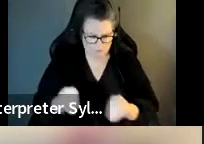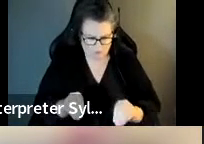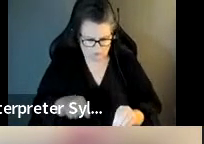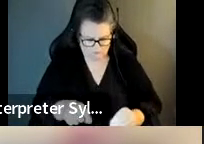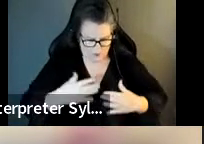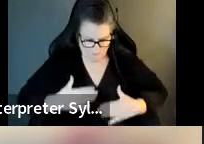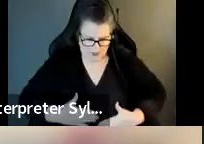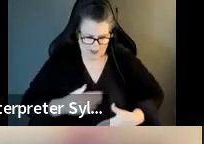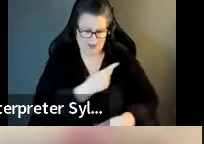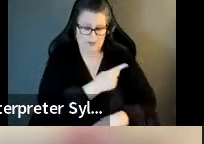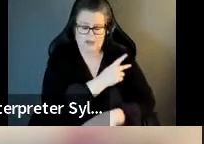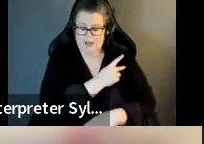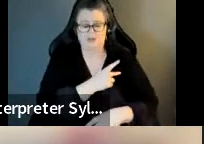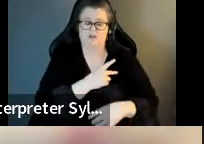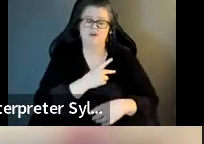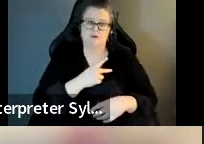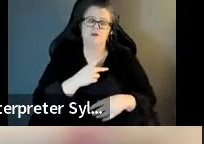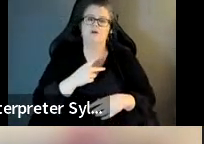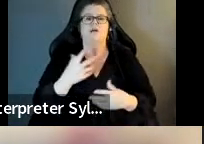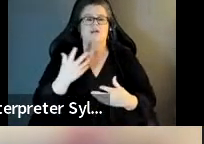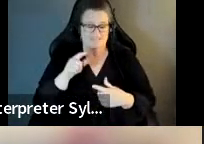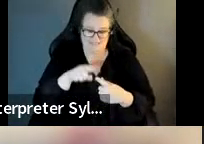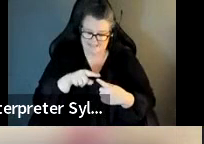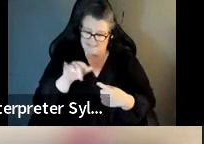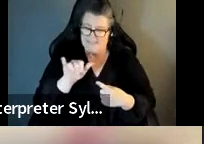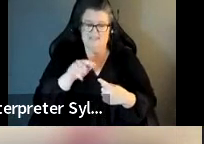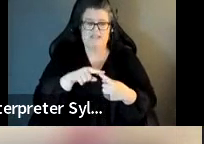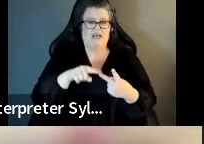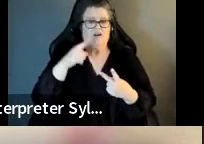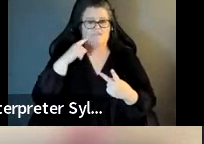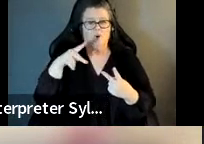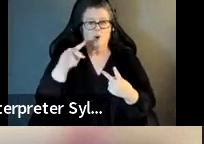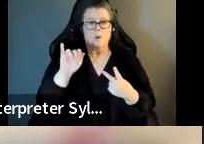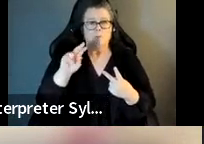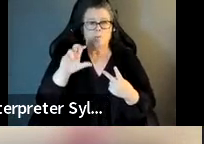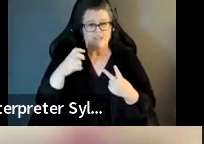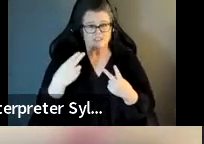Similar trade-offs come into effect with pinch hazards, ergonomics and stability.